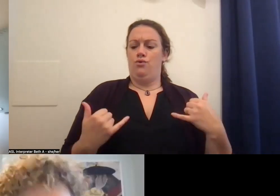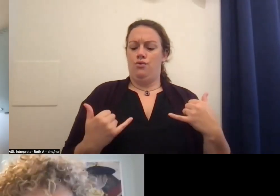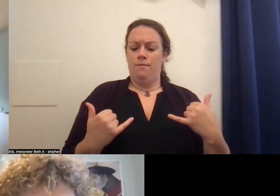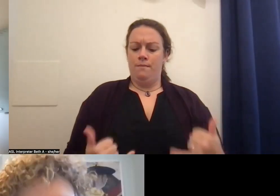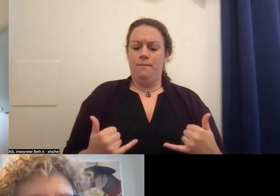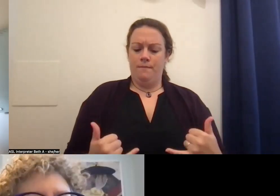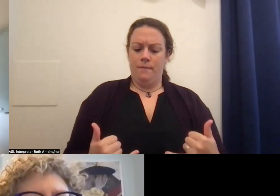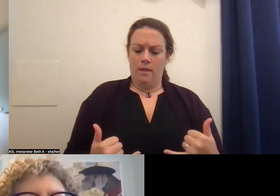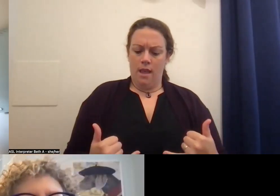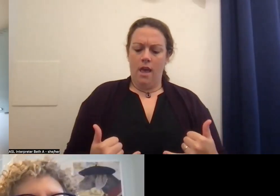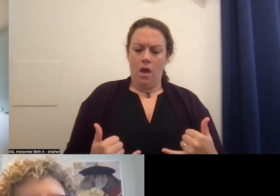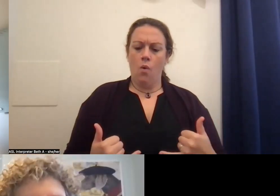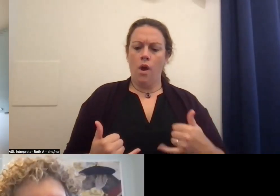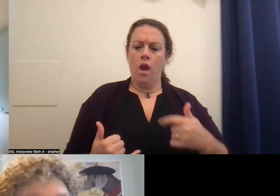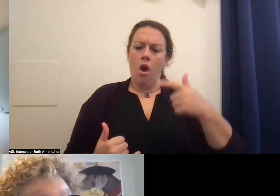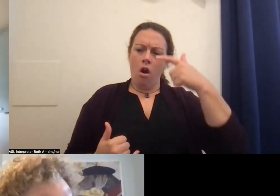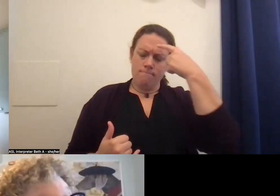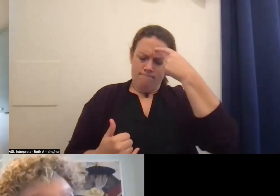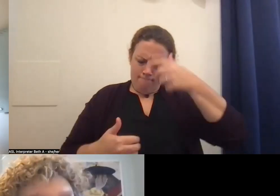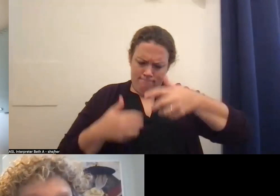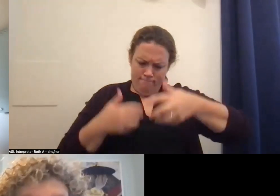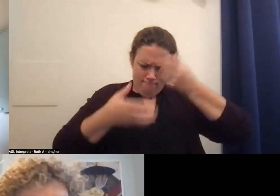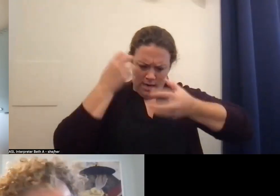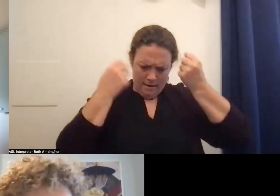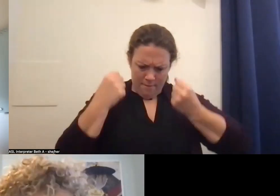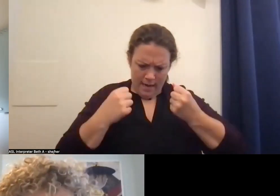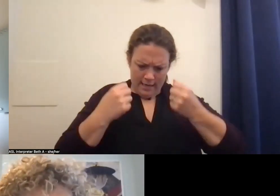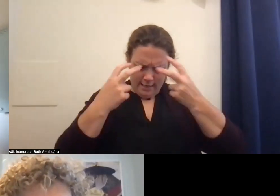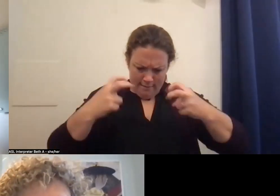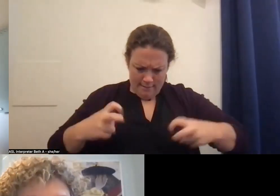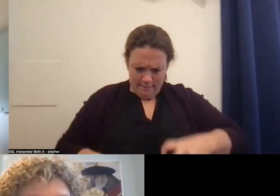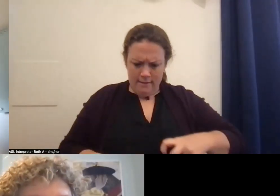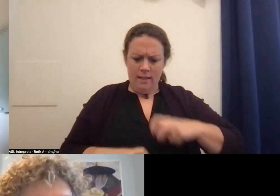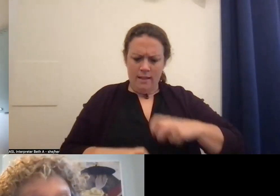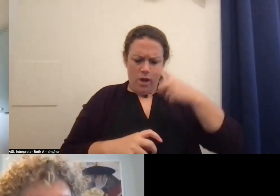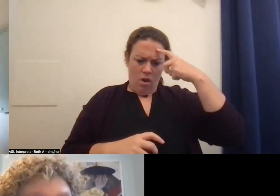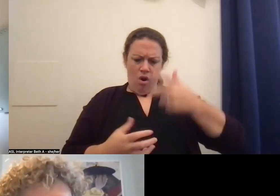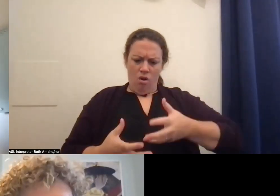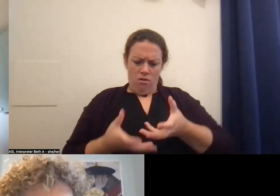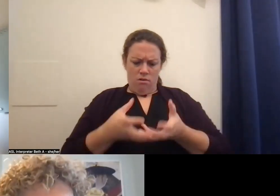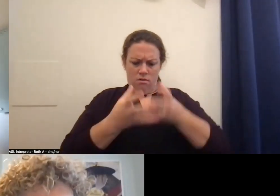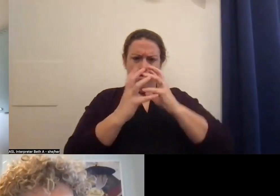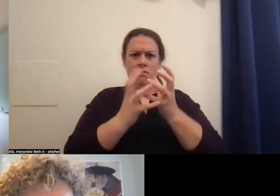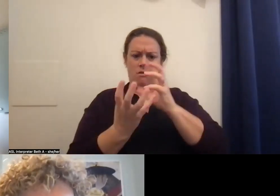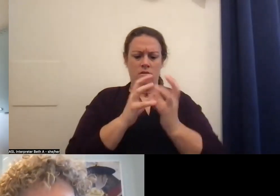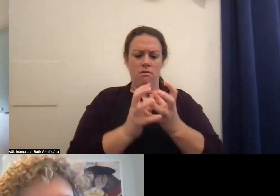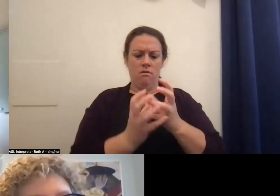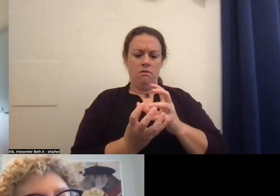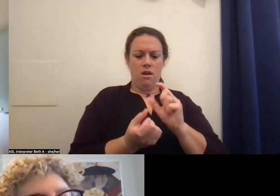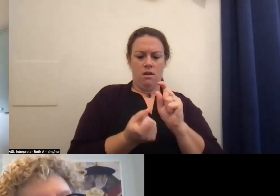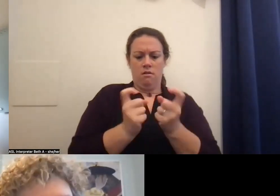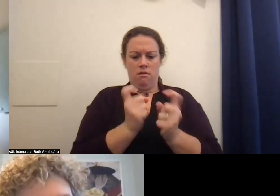unpacking and formulating and reformulating because you have access to this material it makes